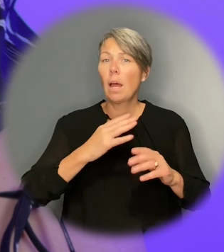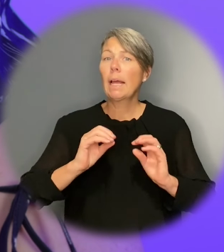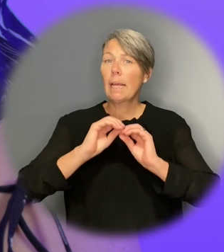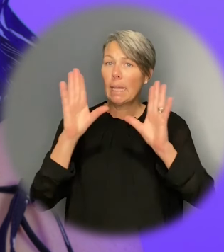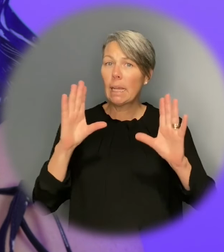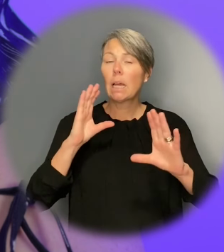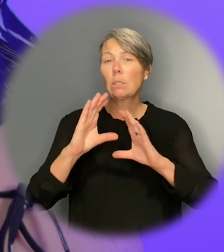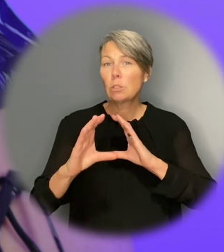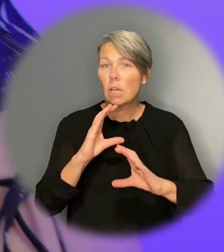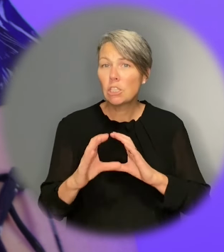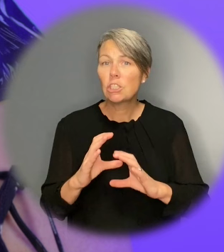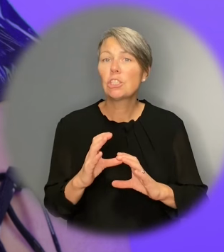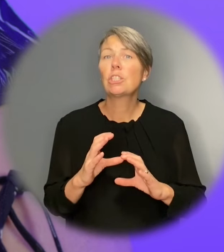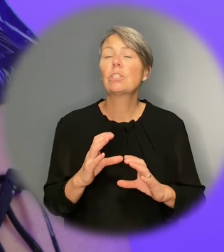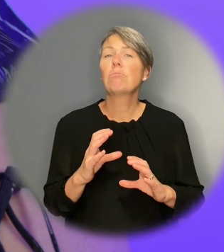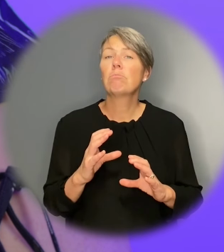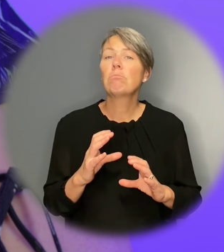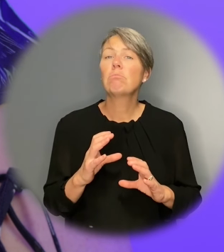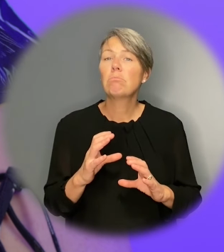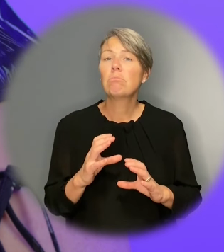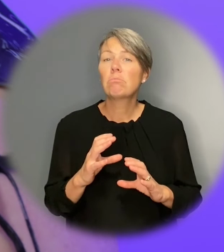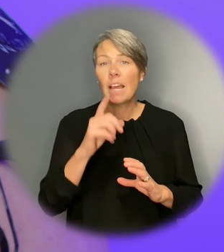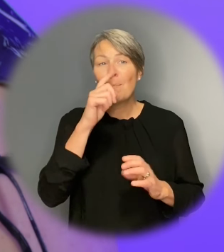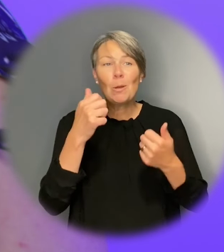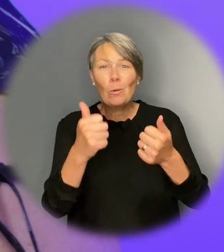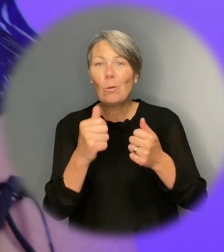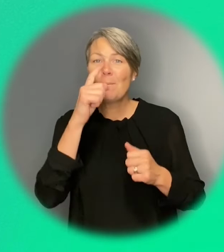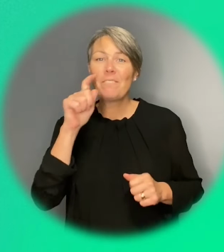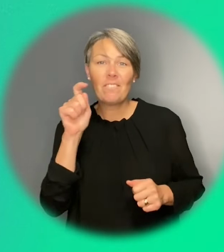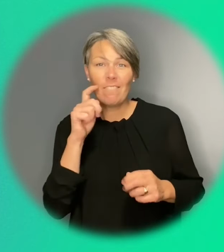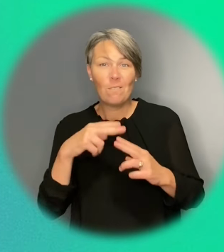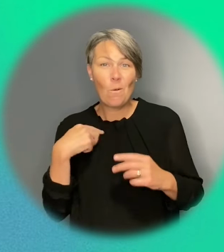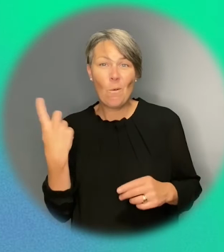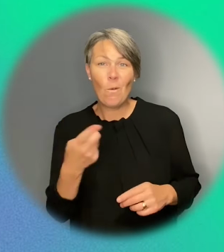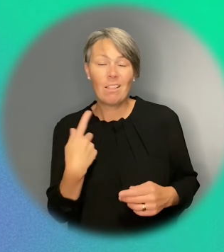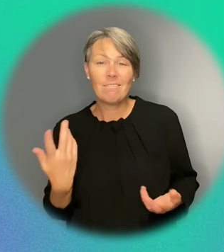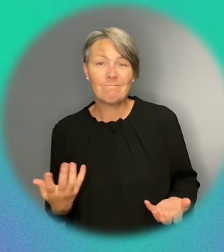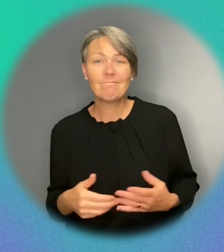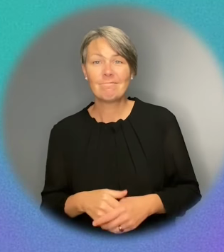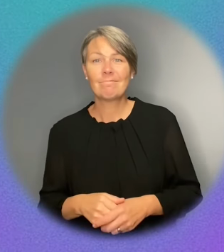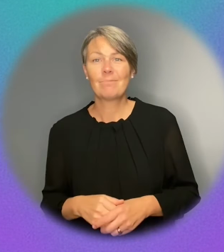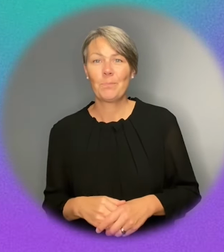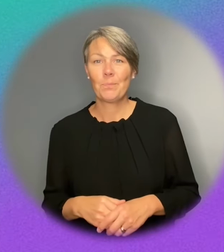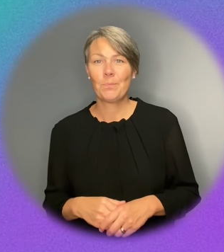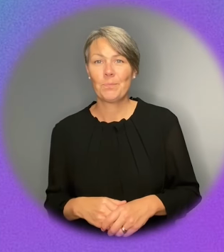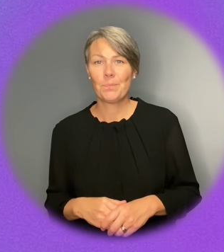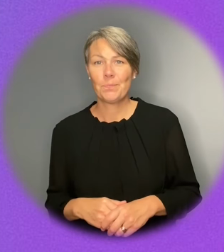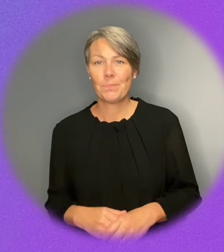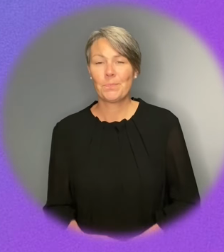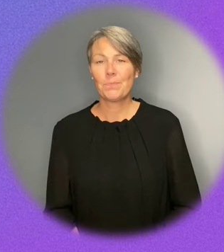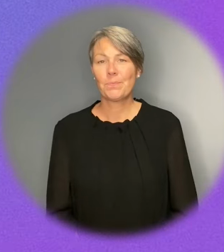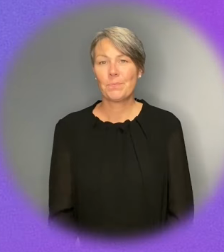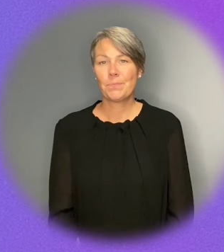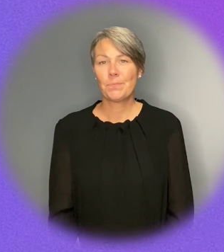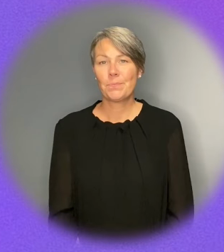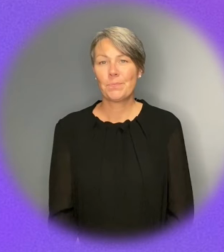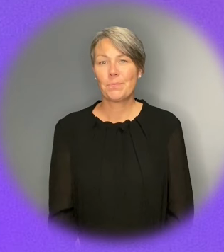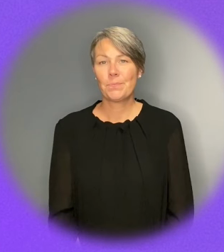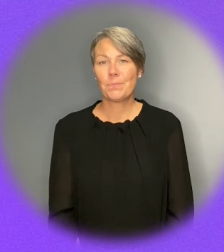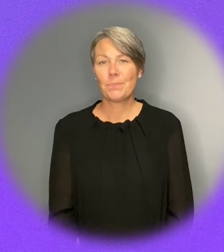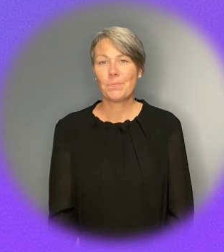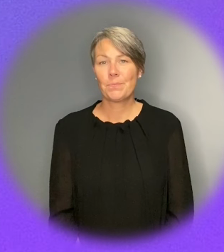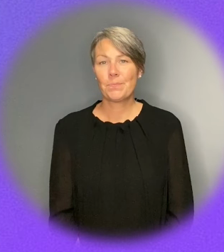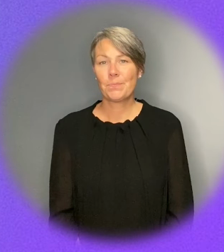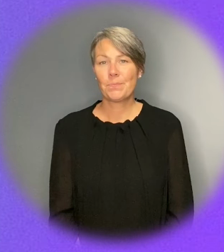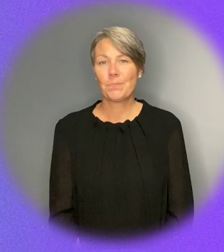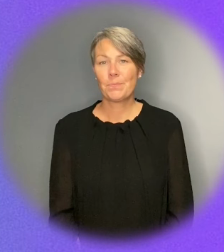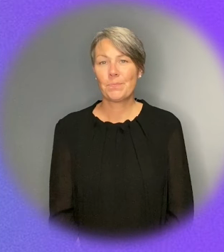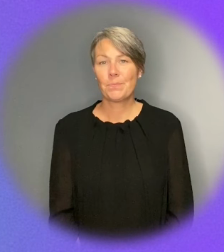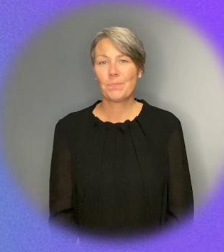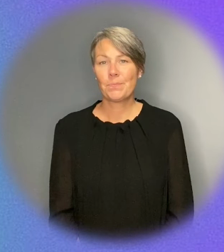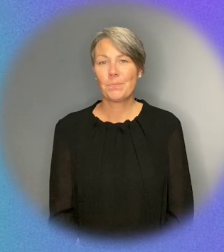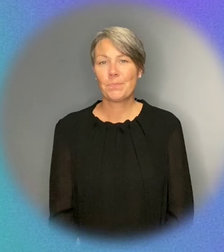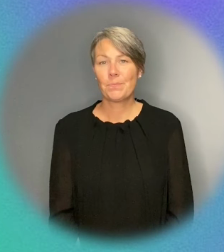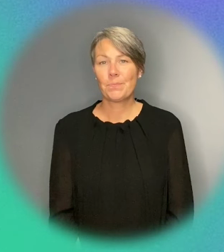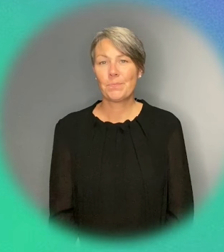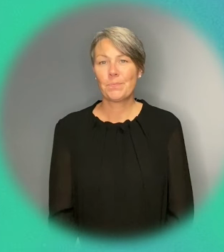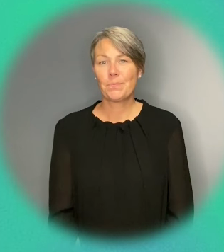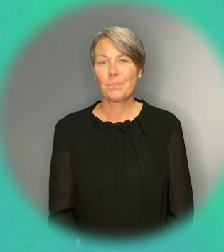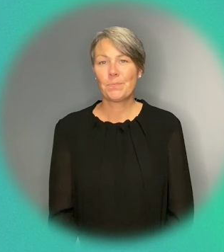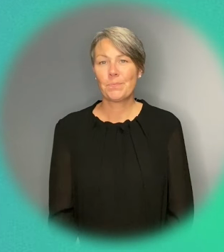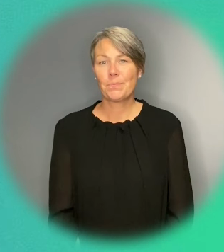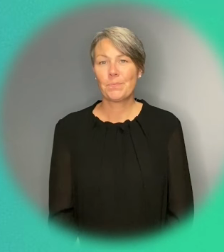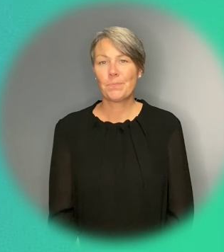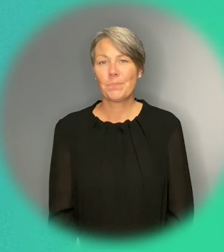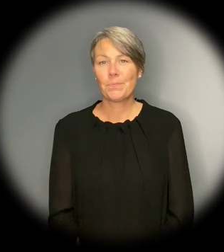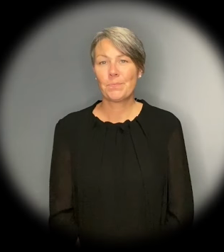be a good and fun experience for everyone involved.